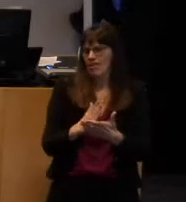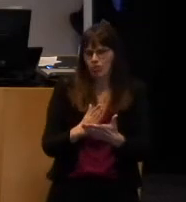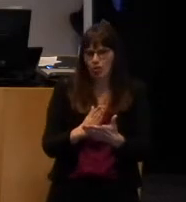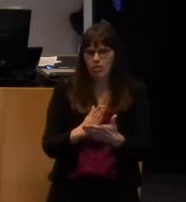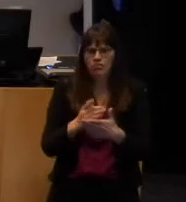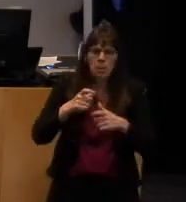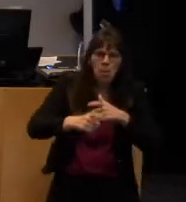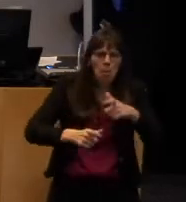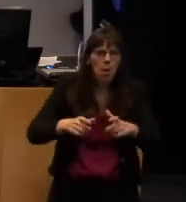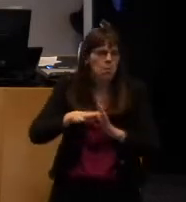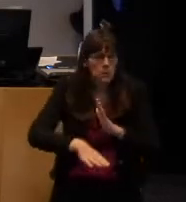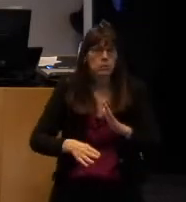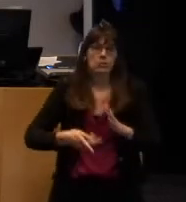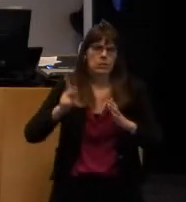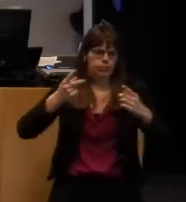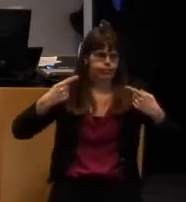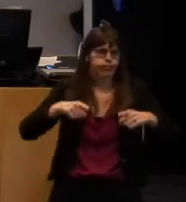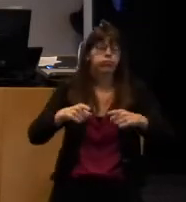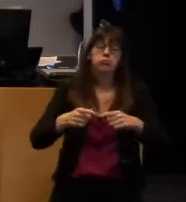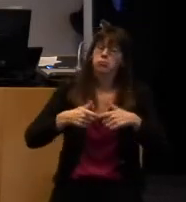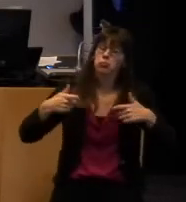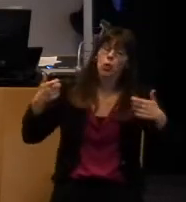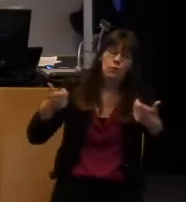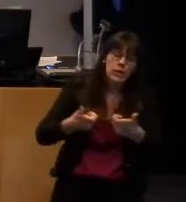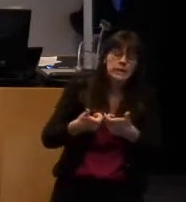It doesn't matter if they're working in conference settings or community settings.